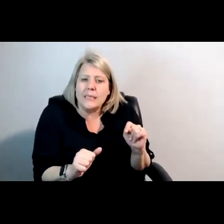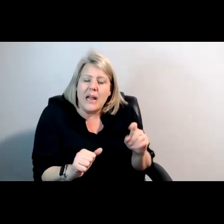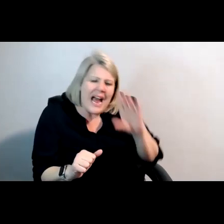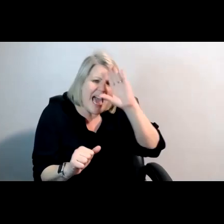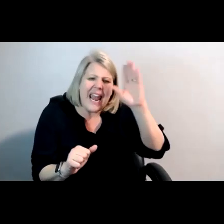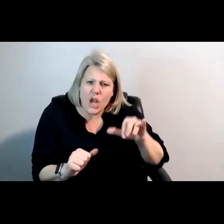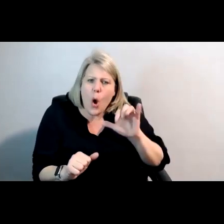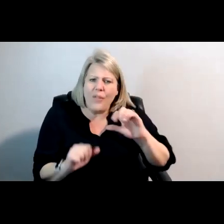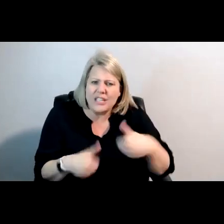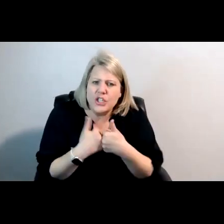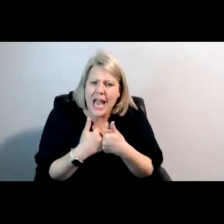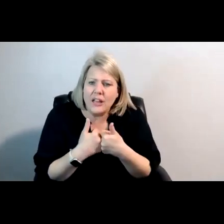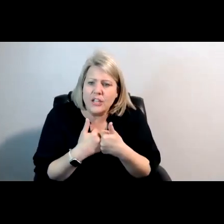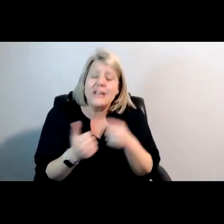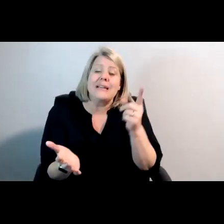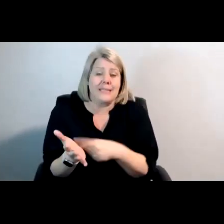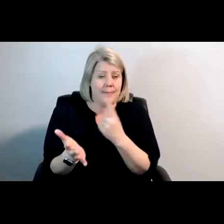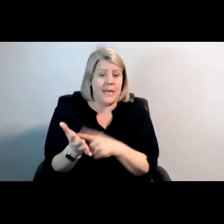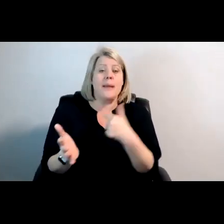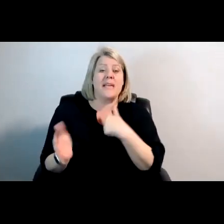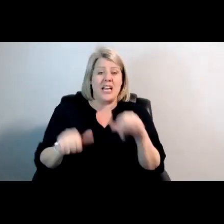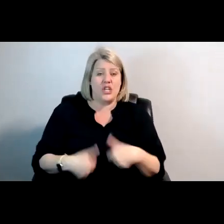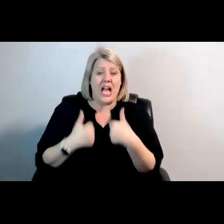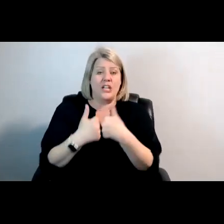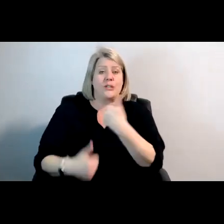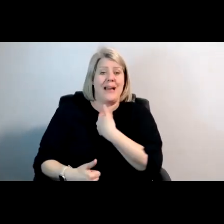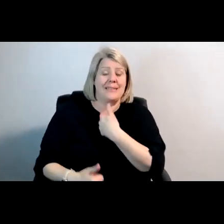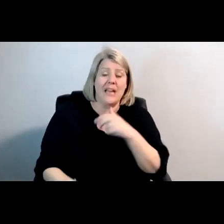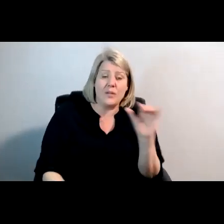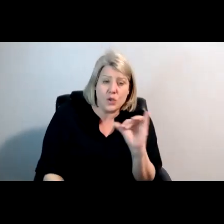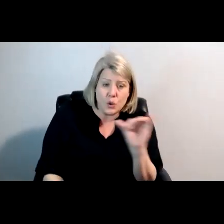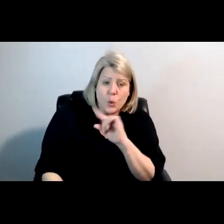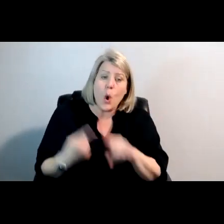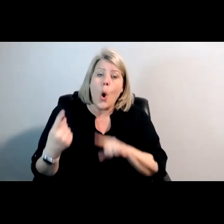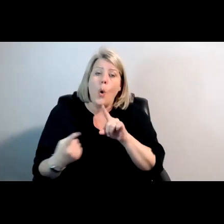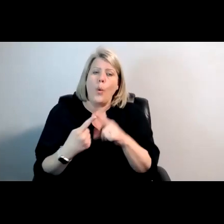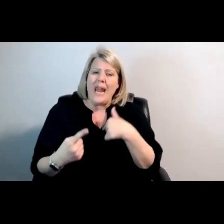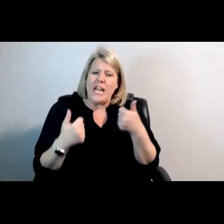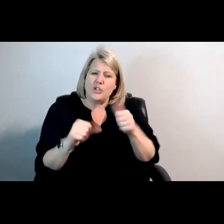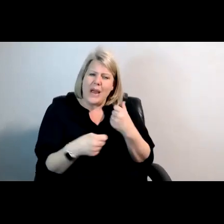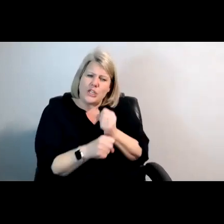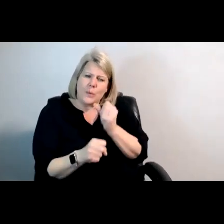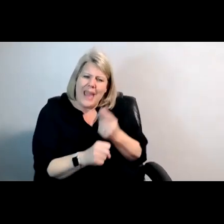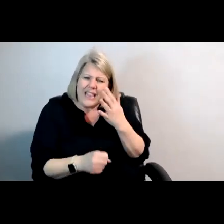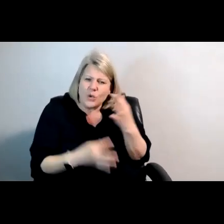I sometimes I challenged my own self in this too when I try to make these kinds of determinations, but that would be my kind of perspective.